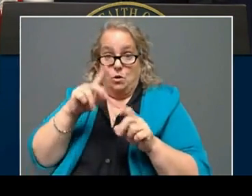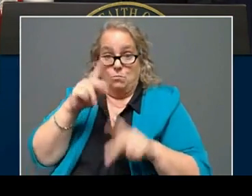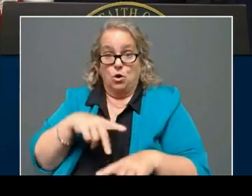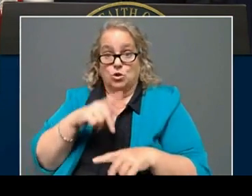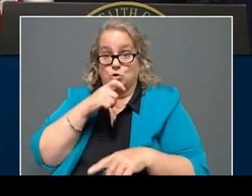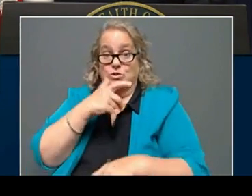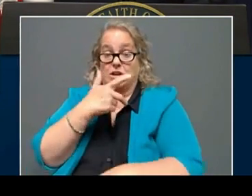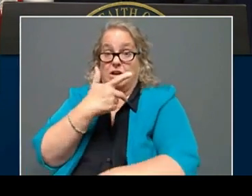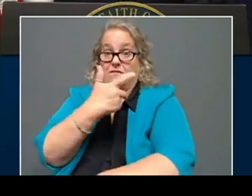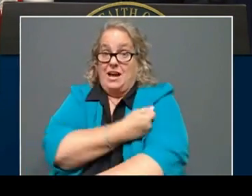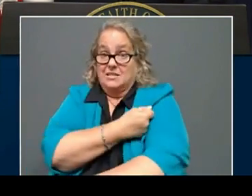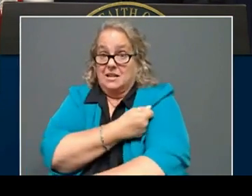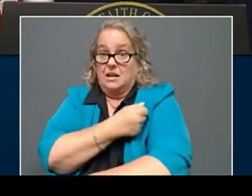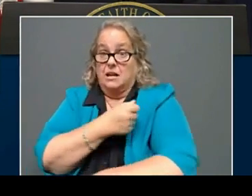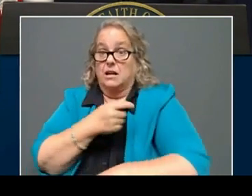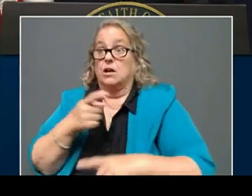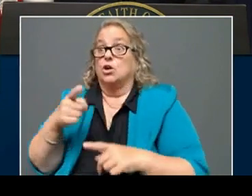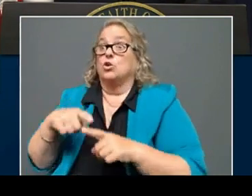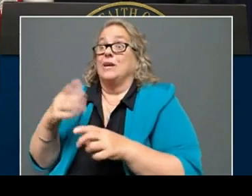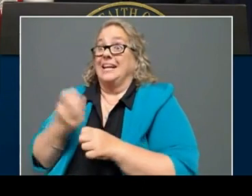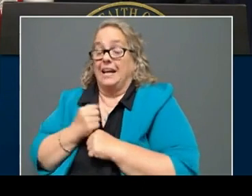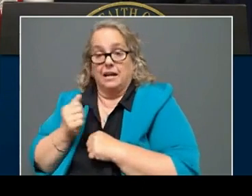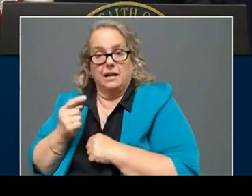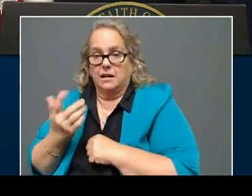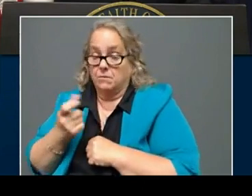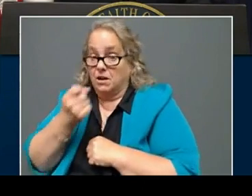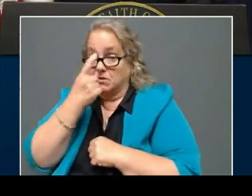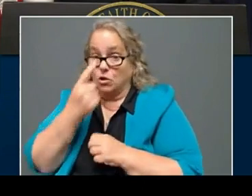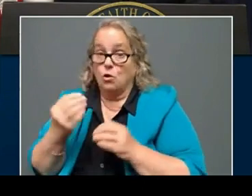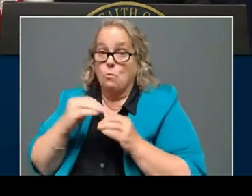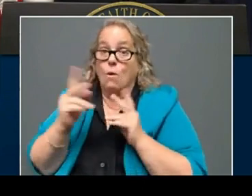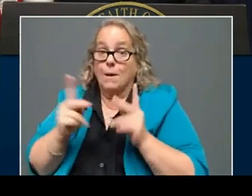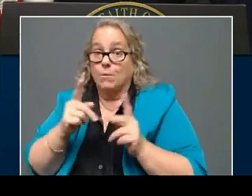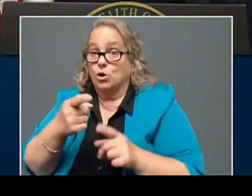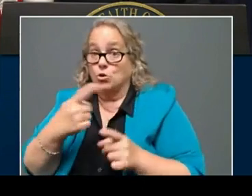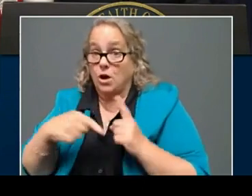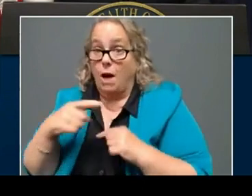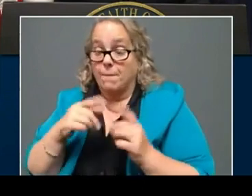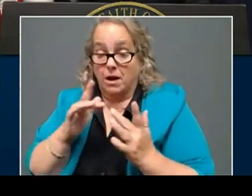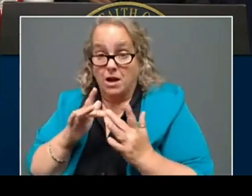you come in contact with, the more exposure you are likely to have. So we